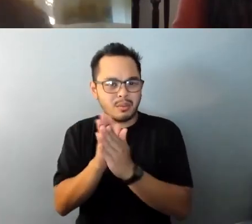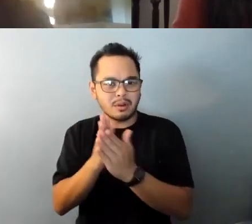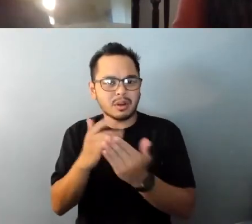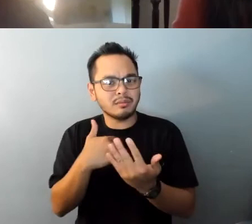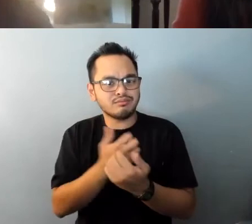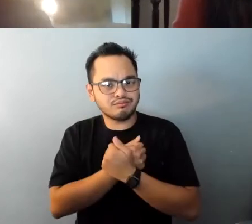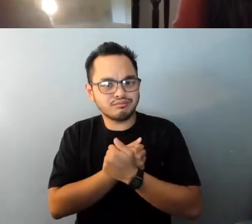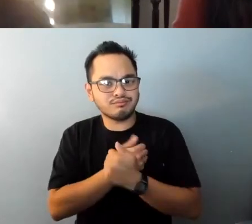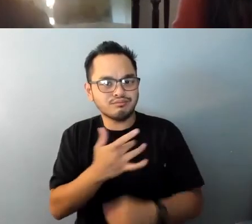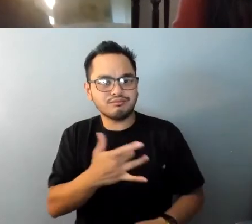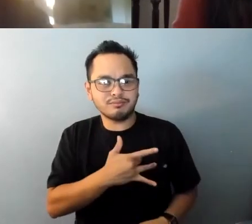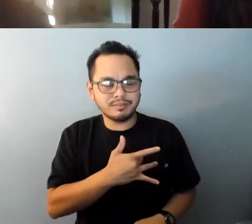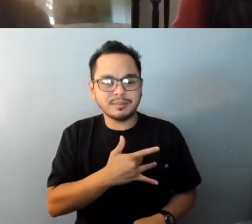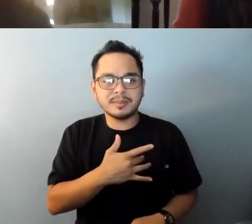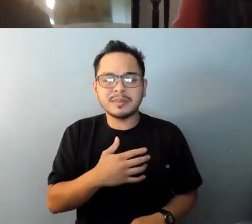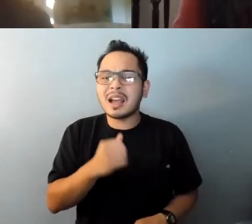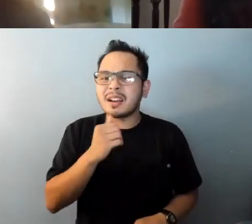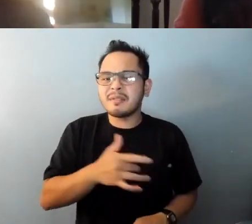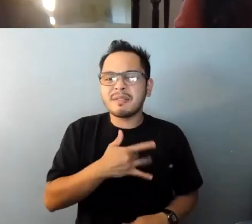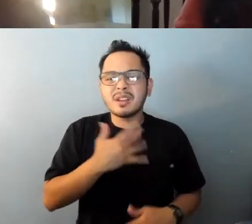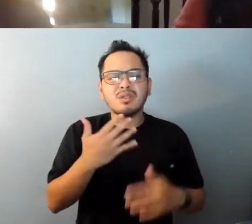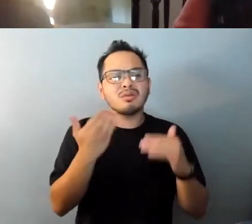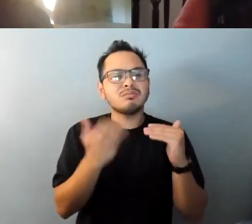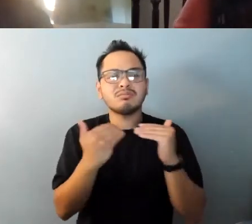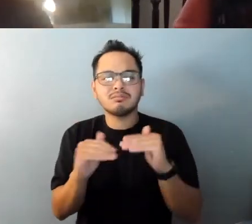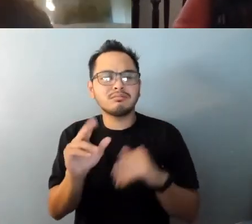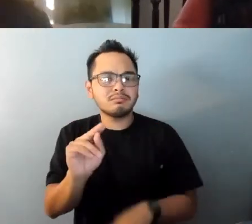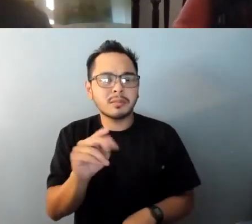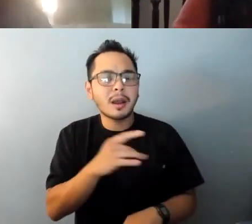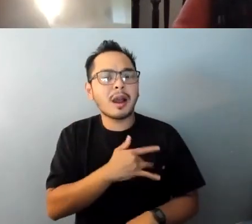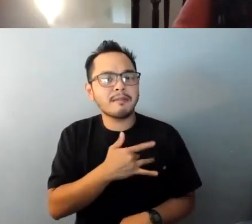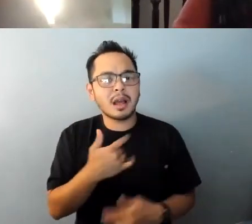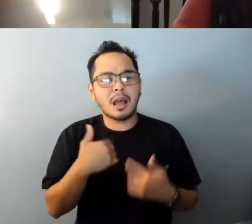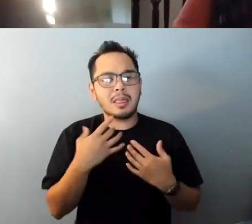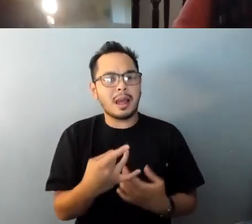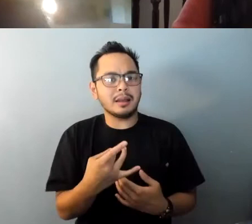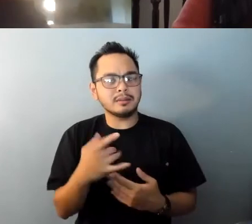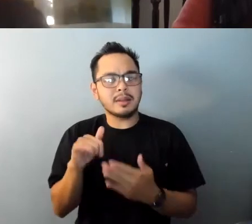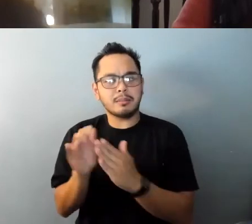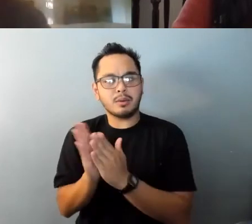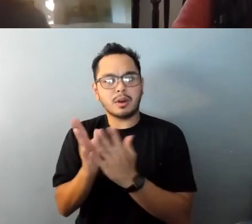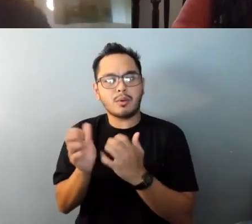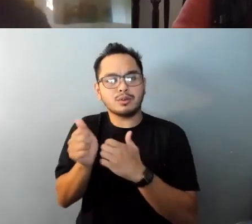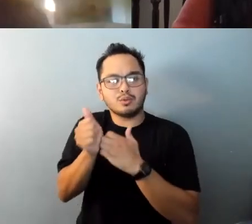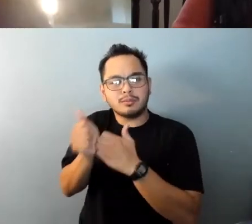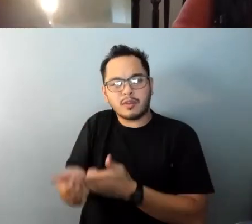straitjacket by it so much as I felt that I liked it so much that I wanted to stay as close to it as they could.